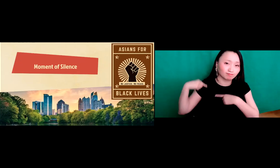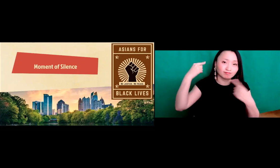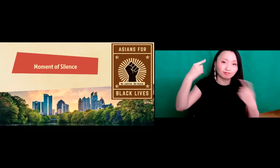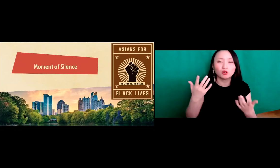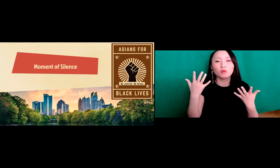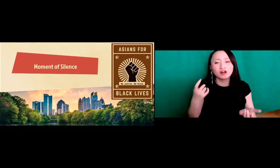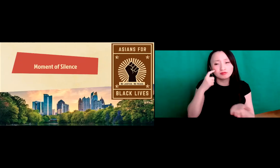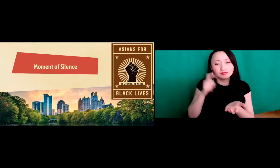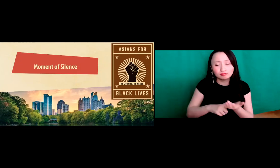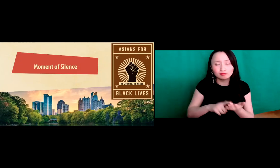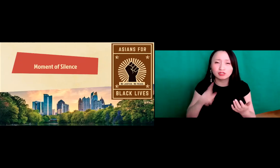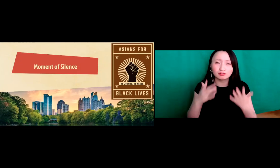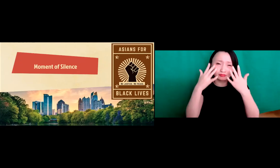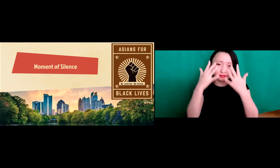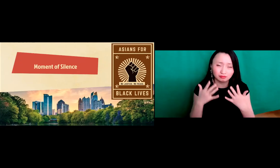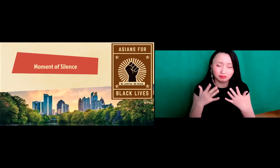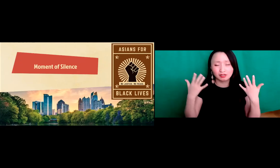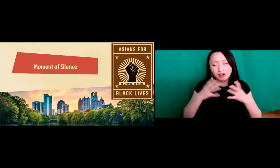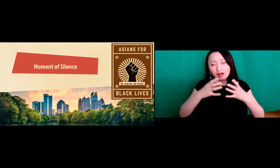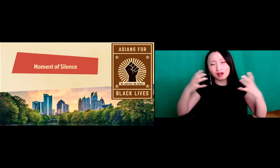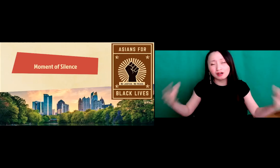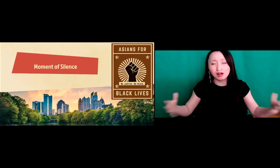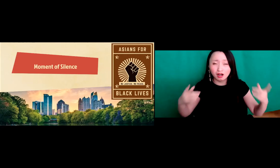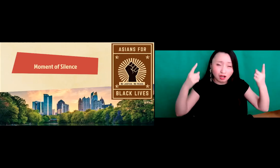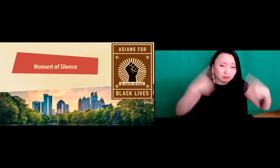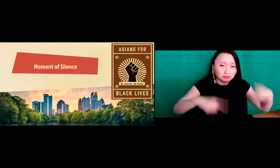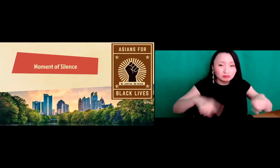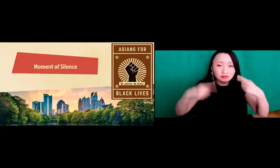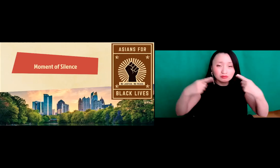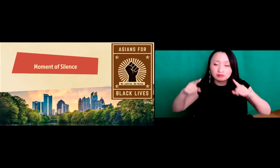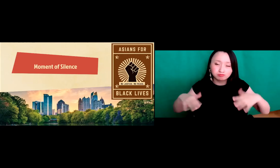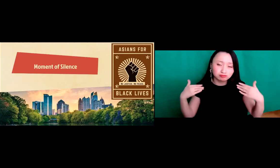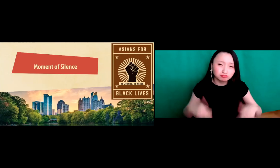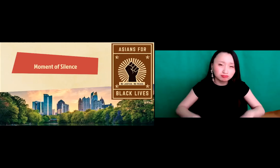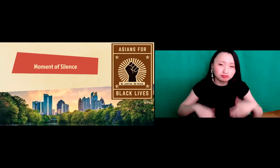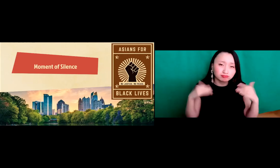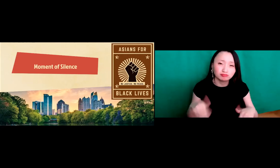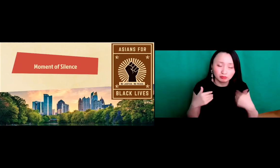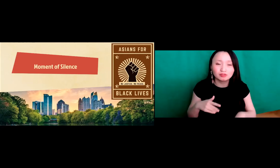Right now, you know, we wanted to take a moment and just recognize all the things that have